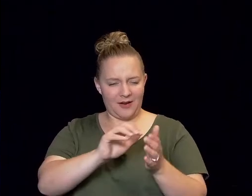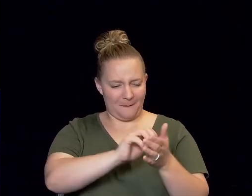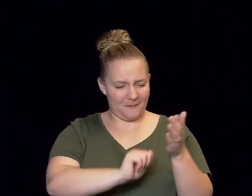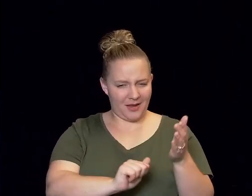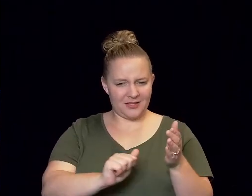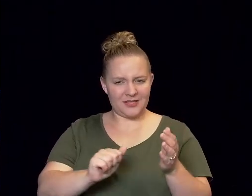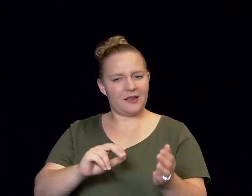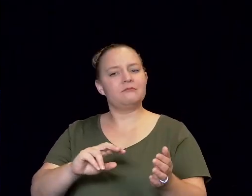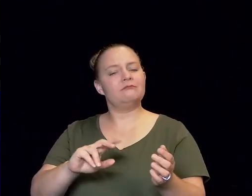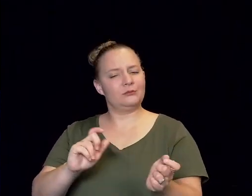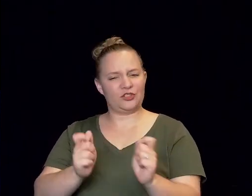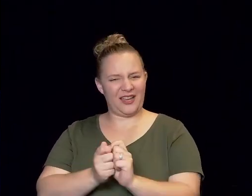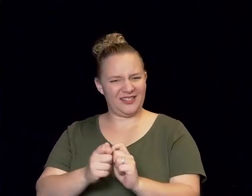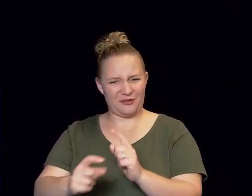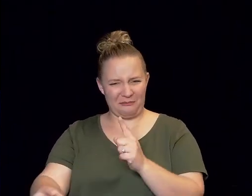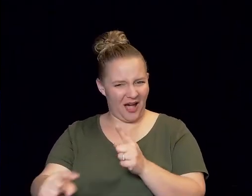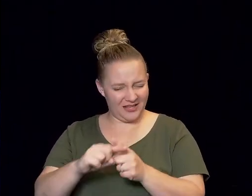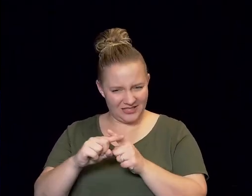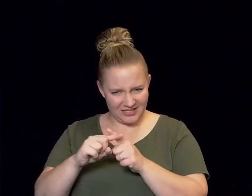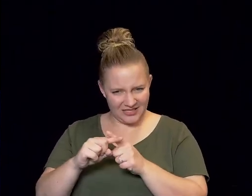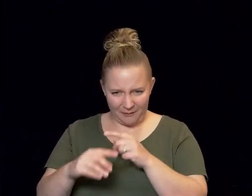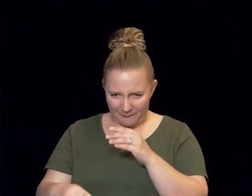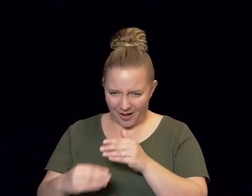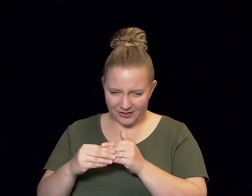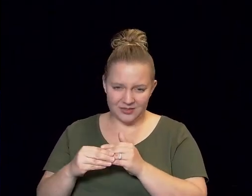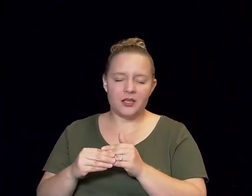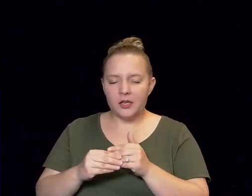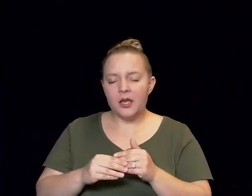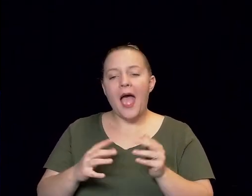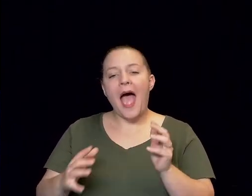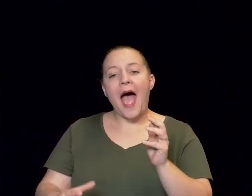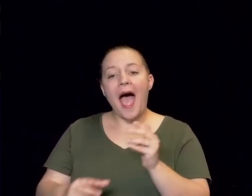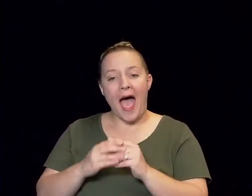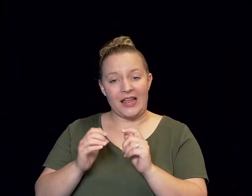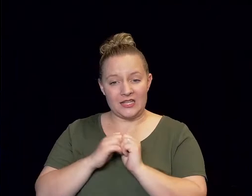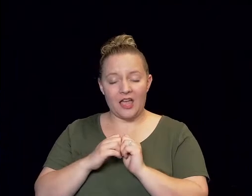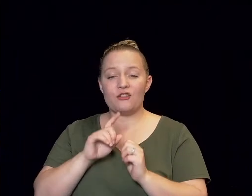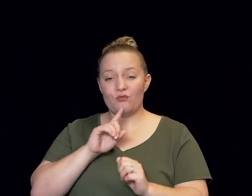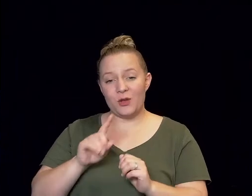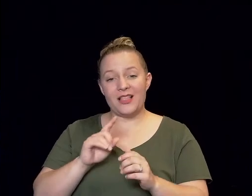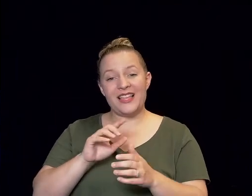So then when I add those two things together, it's really me subtracting. Because, 48 is negative,